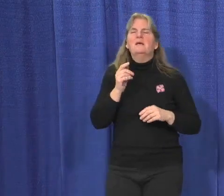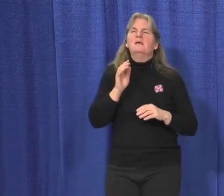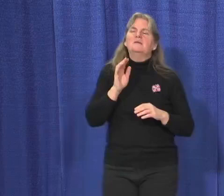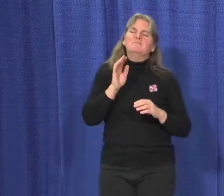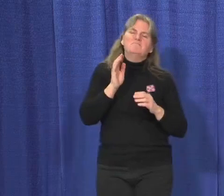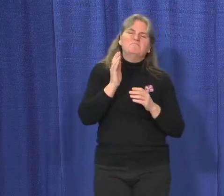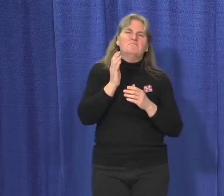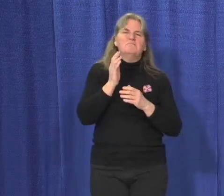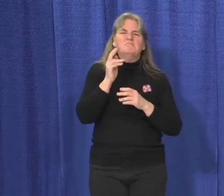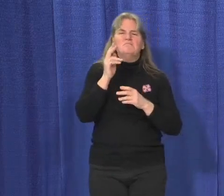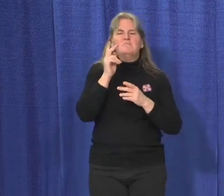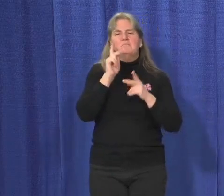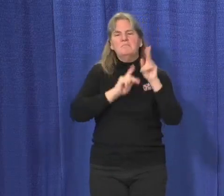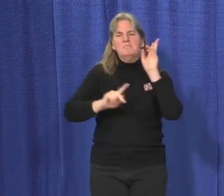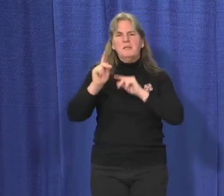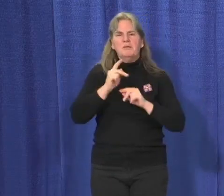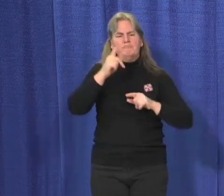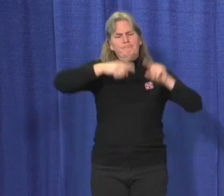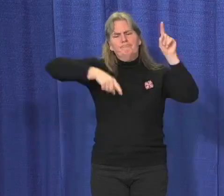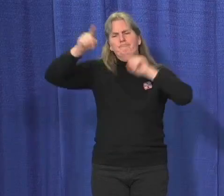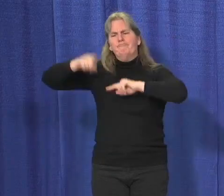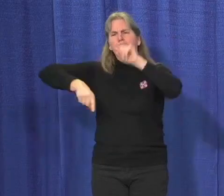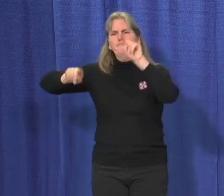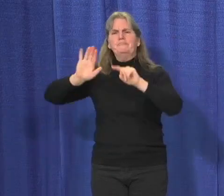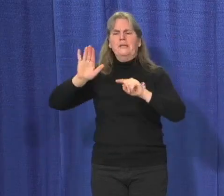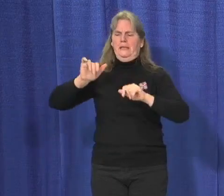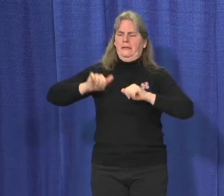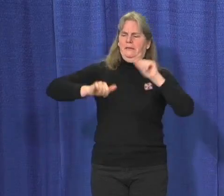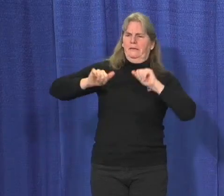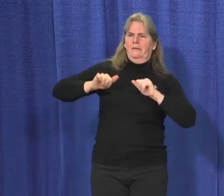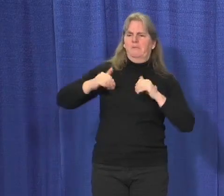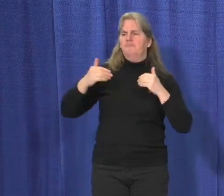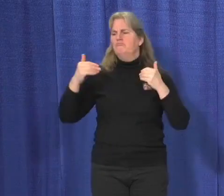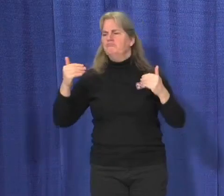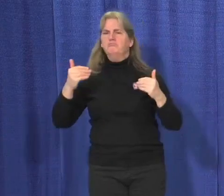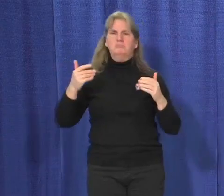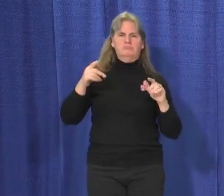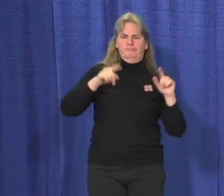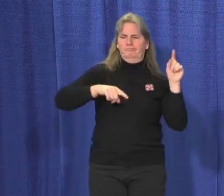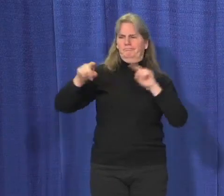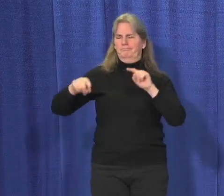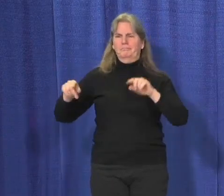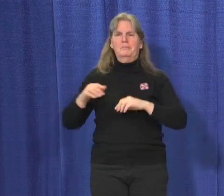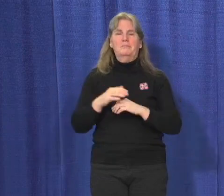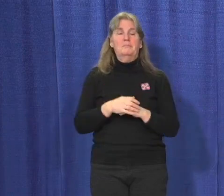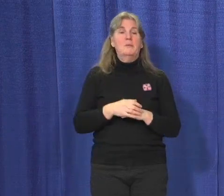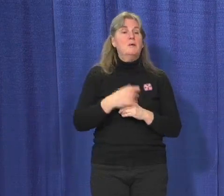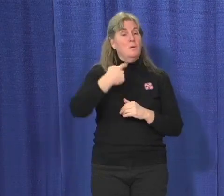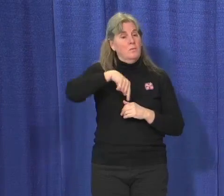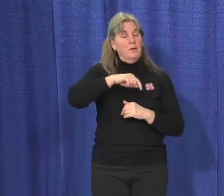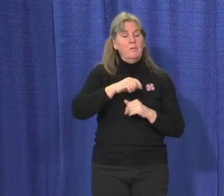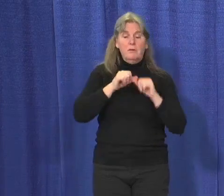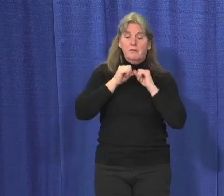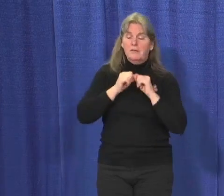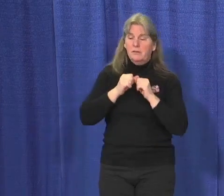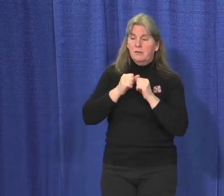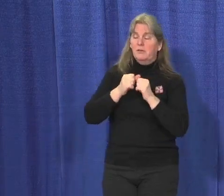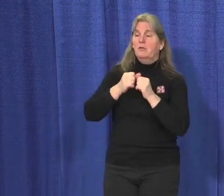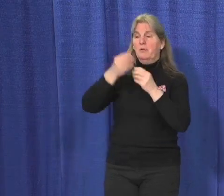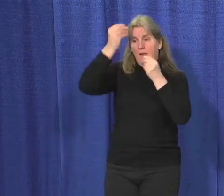different timelines of acceptance. I hope that with continuing to